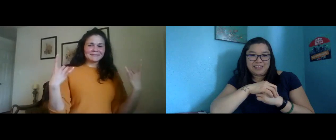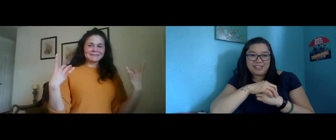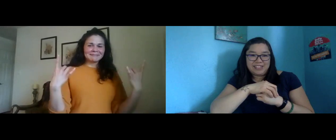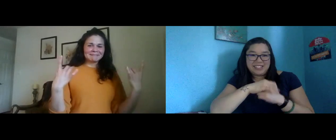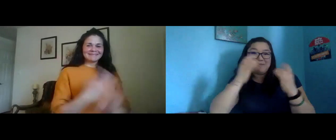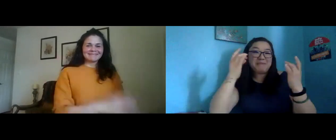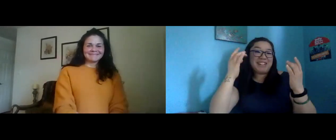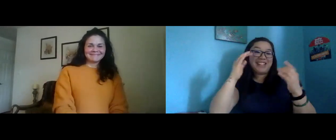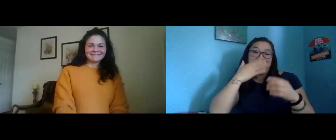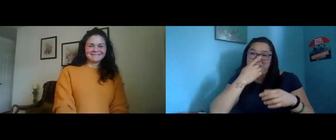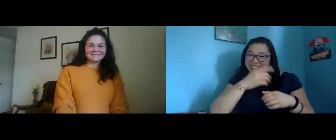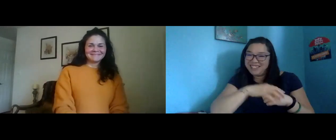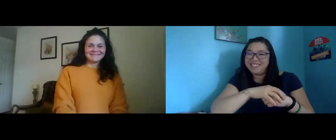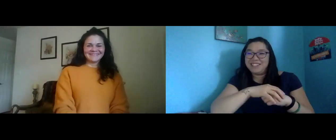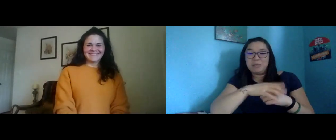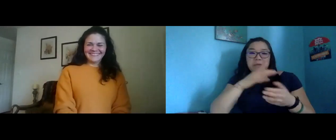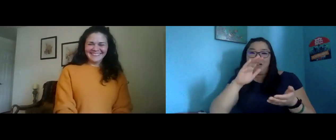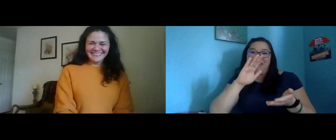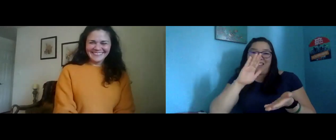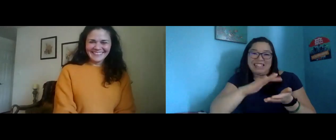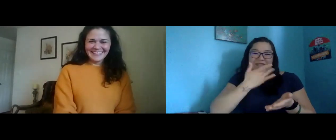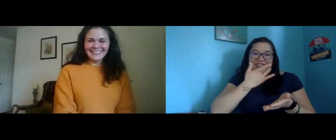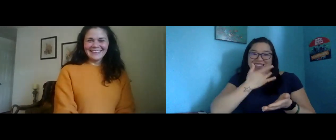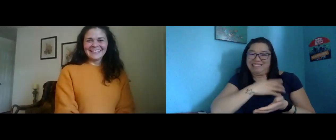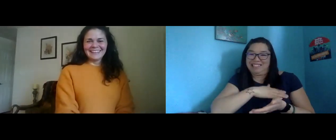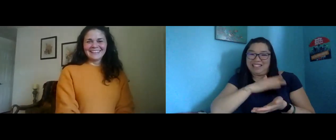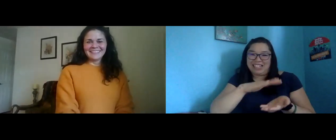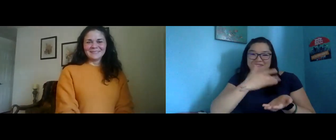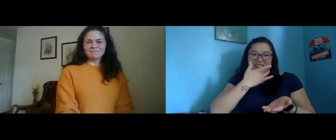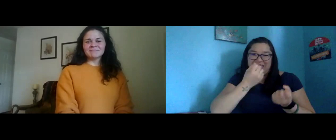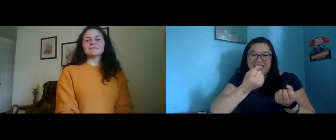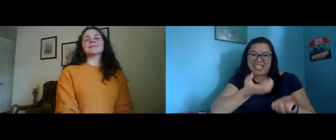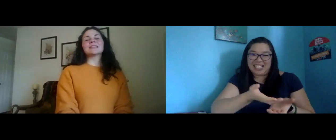A: Popping (8-flicker) P: Popping, good one! What about your least favorite sign?